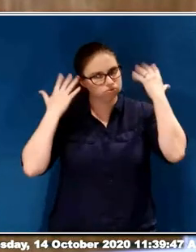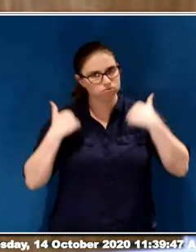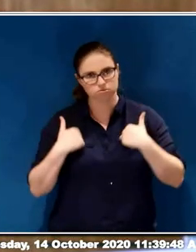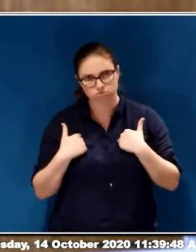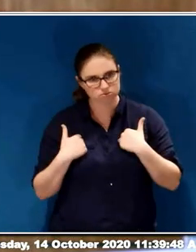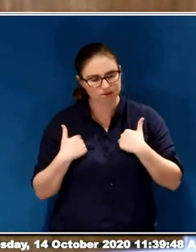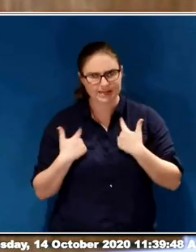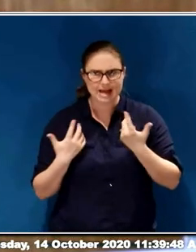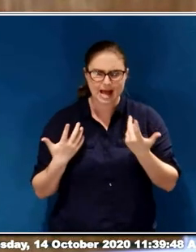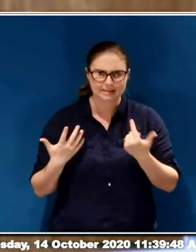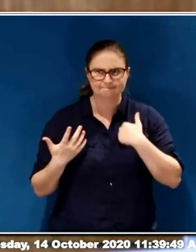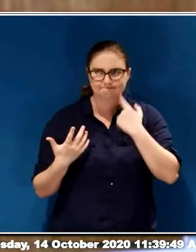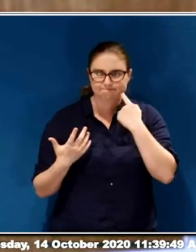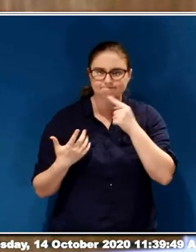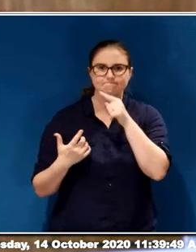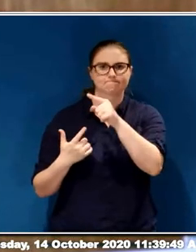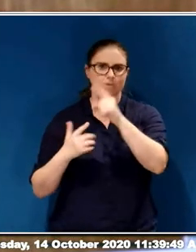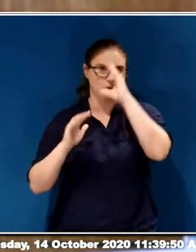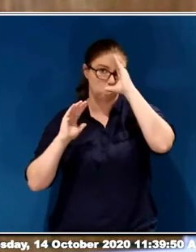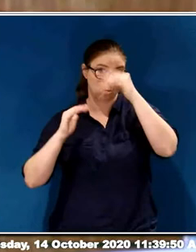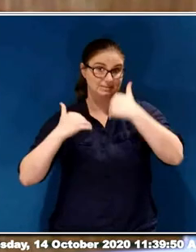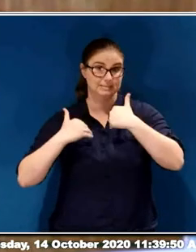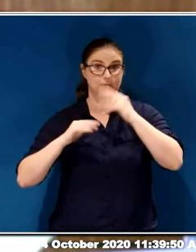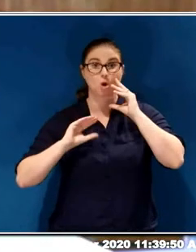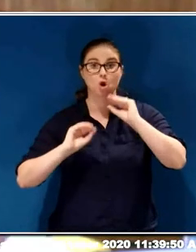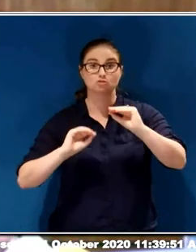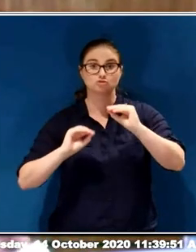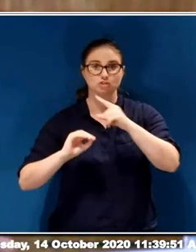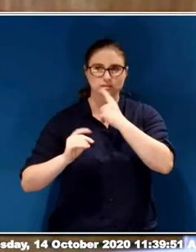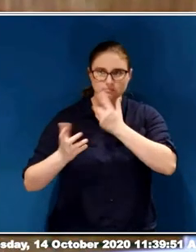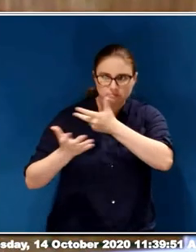Senior Guidance Officer at Regional Office.